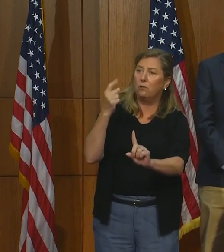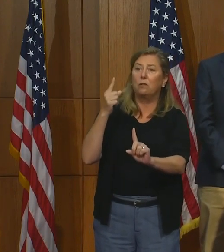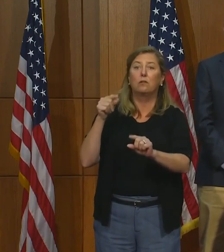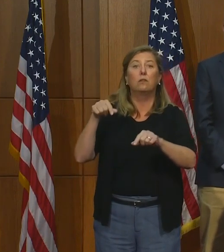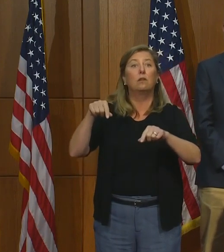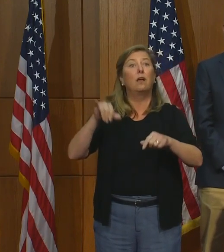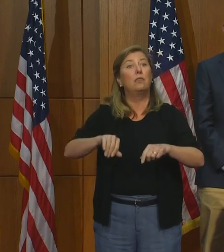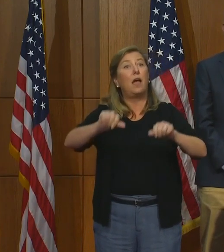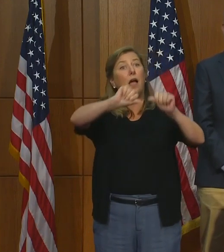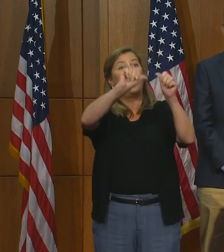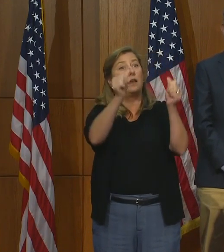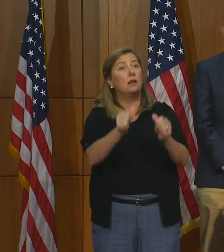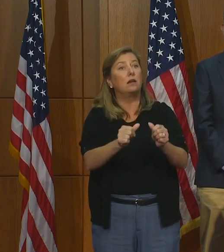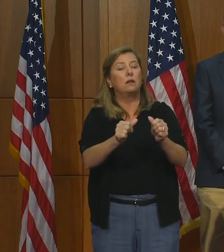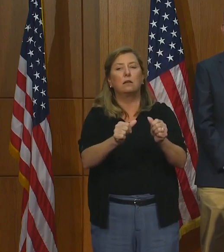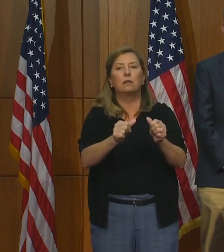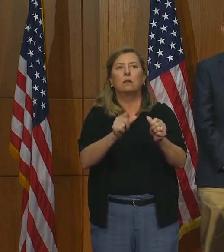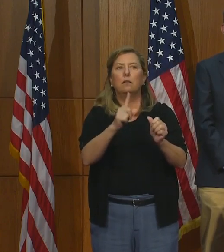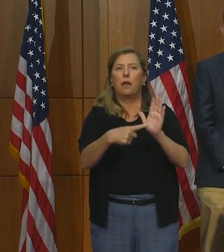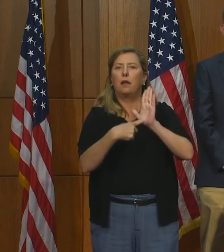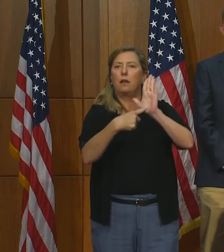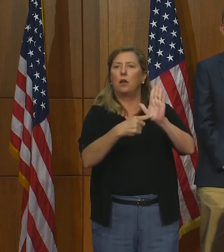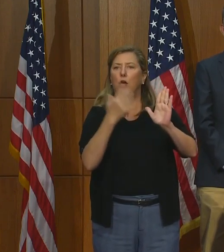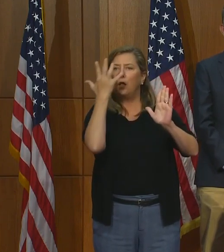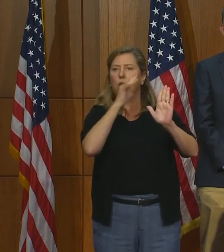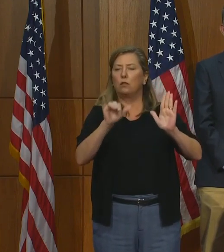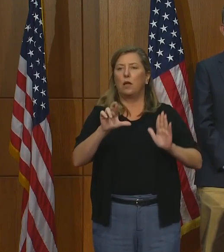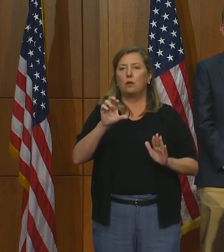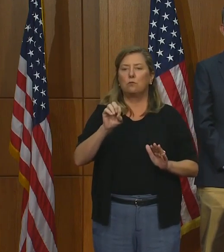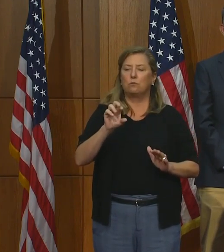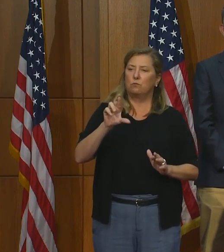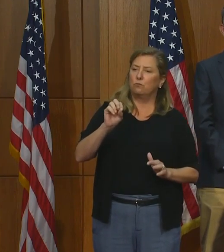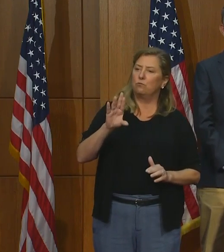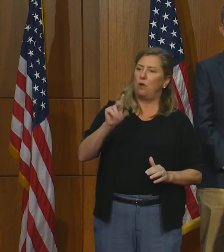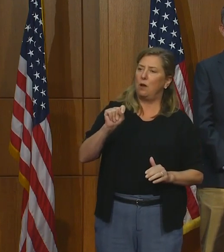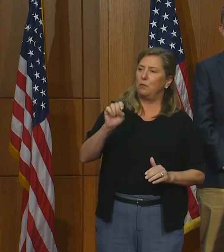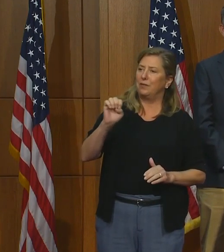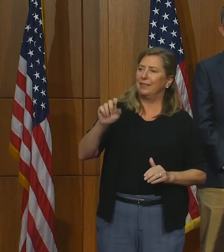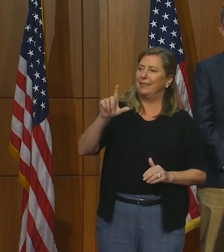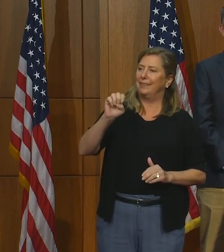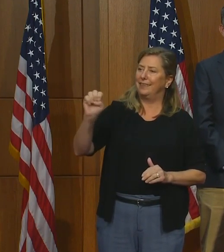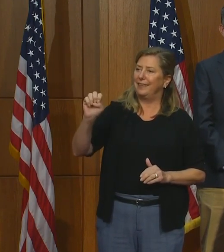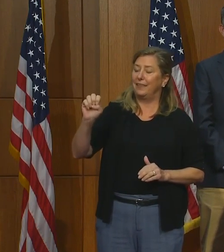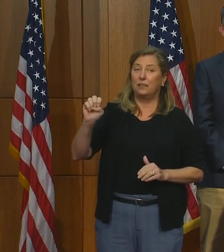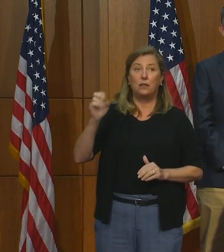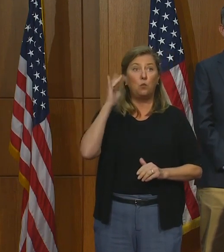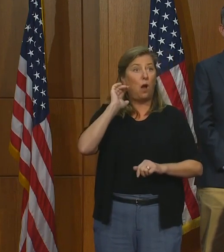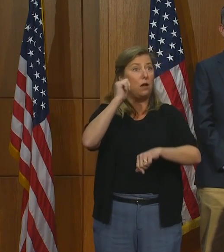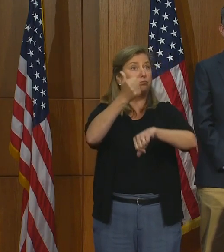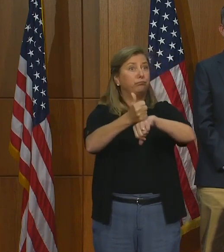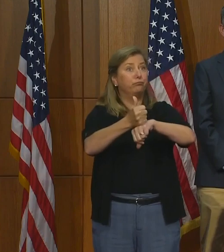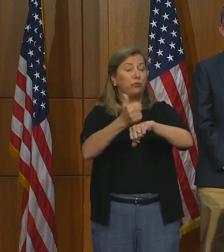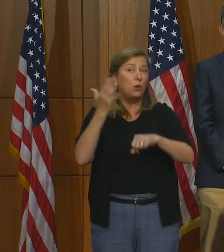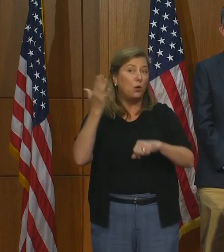THING HERE. THOUGH THIS MONUMENT WAS CAST IN THE IMAGE